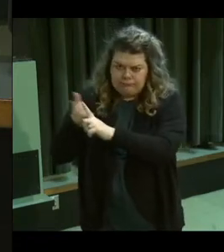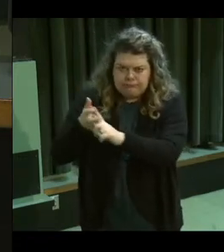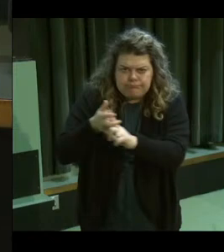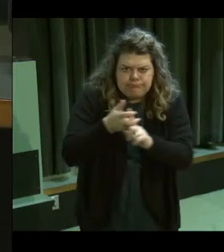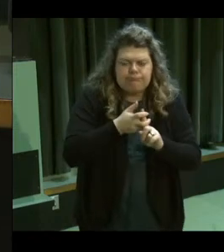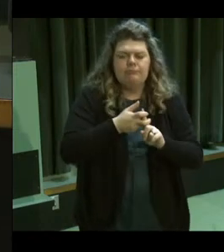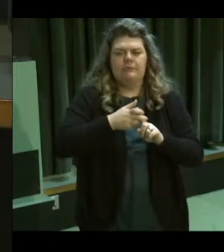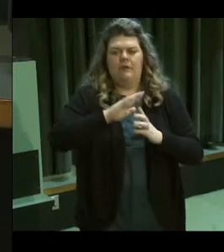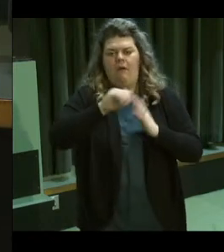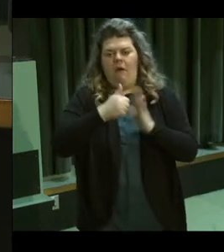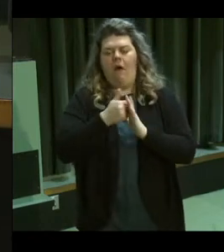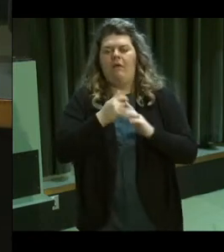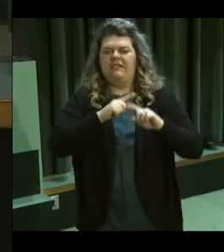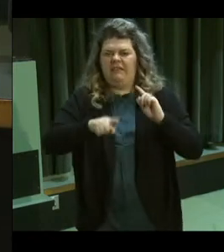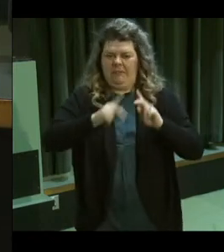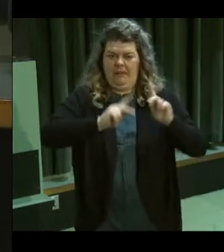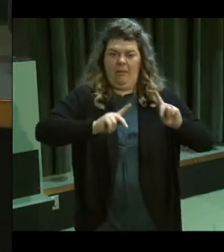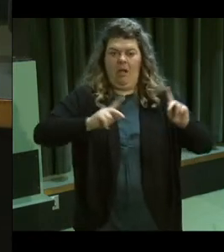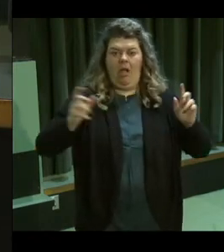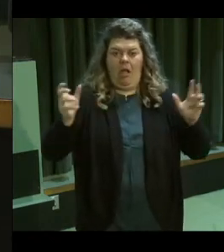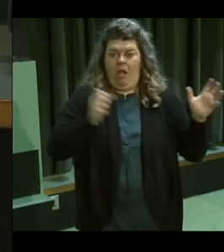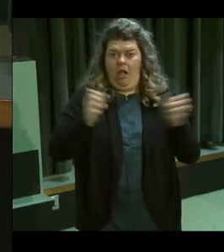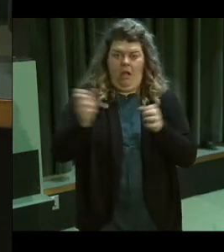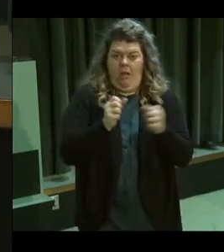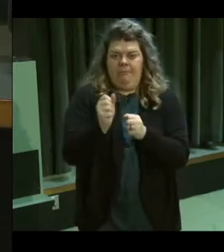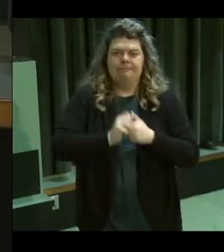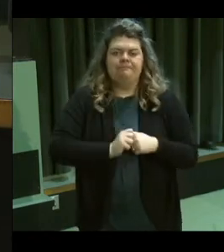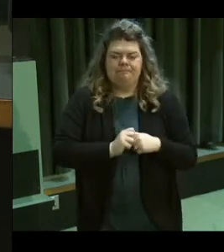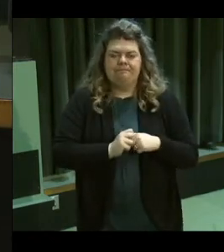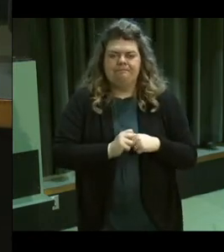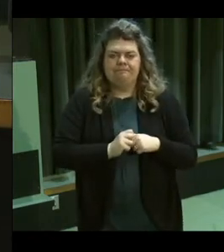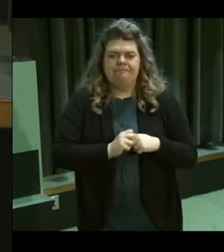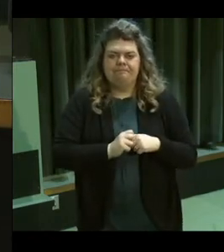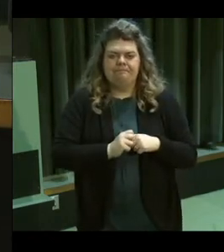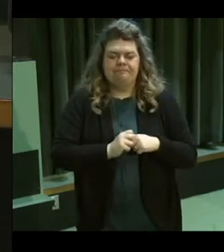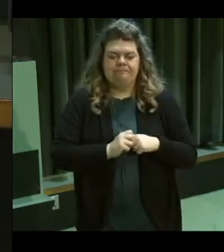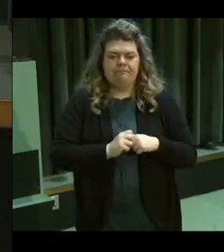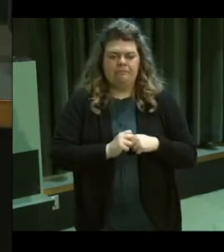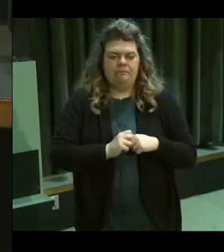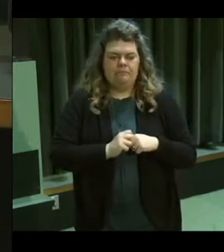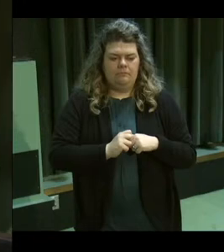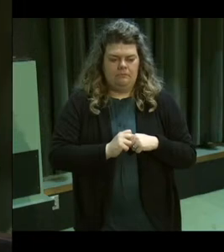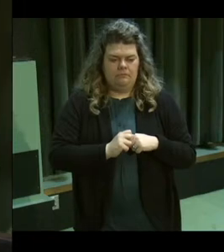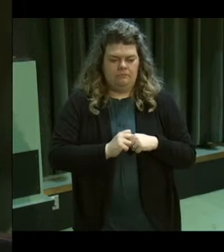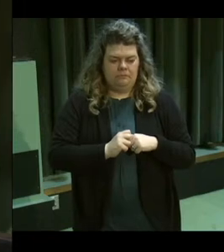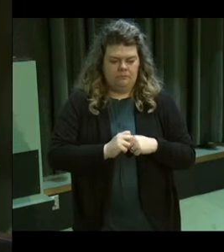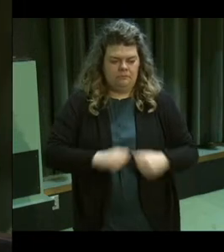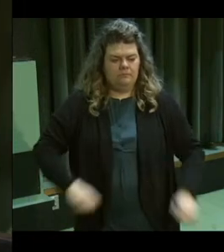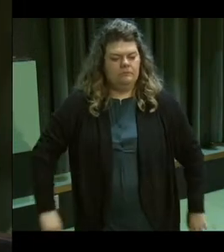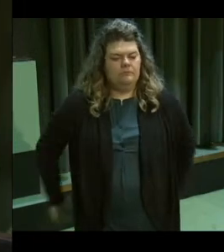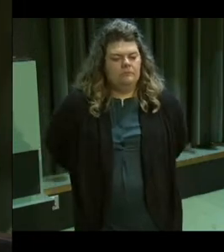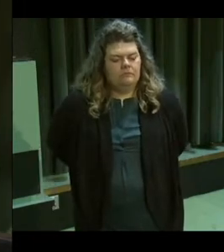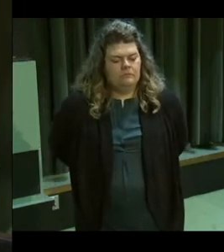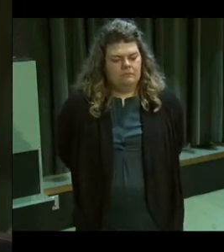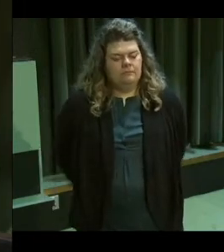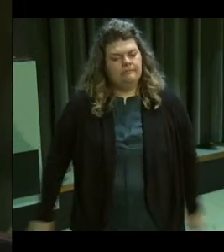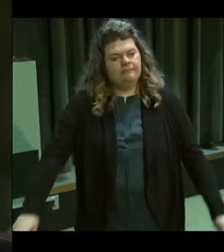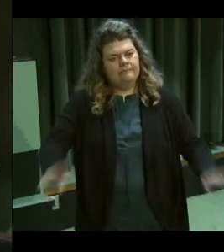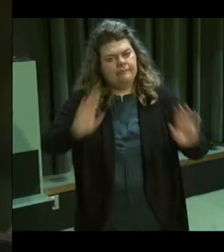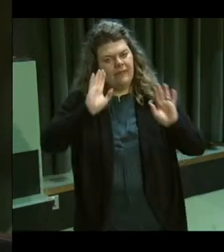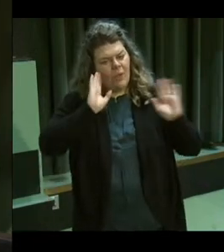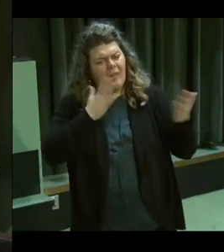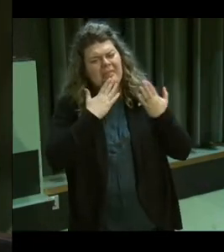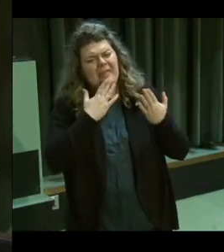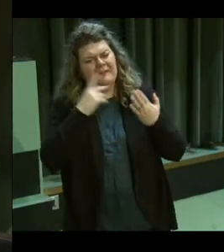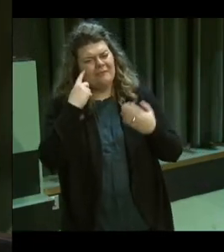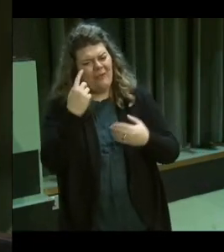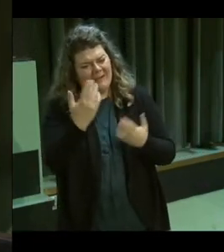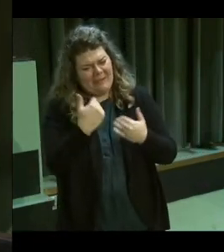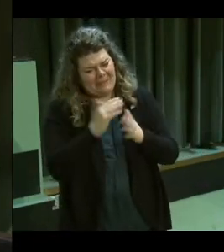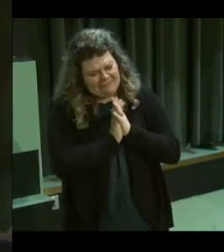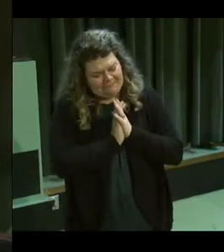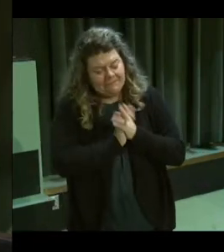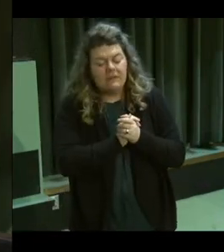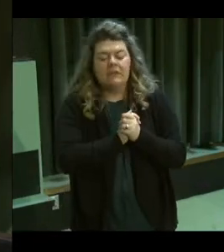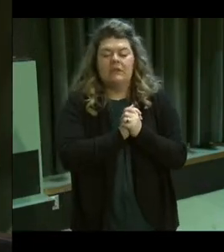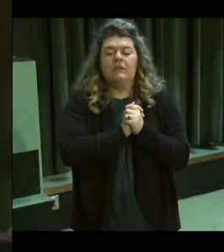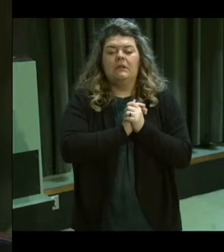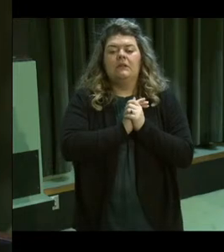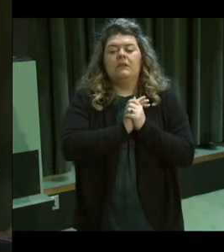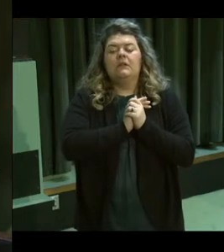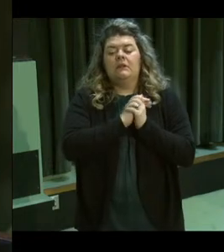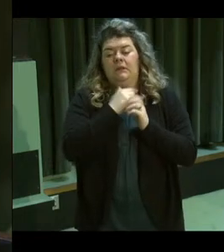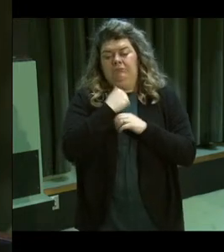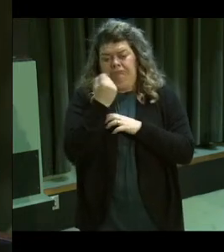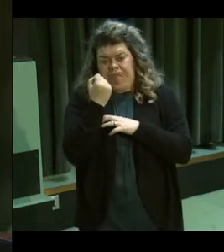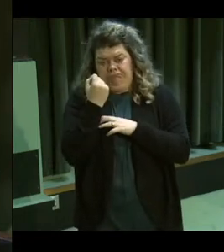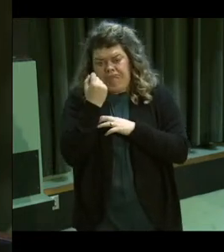voices, also.